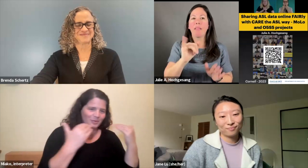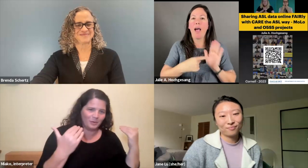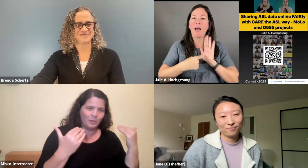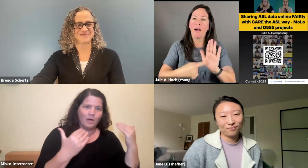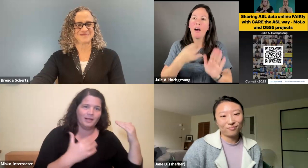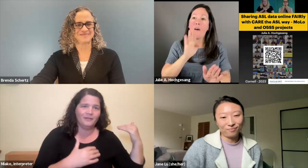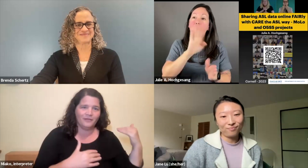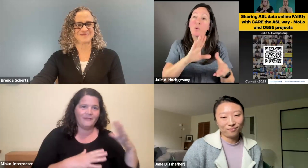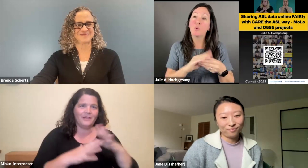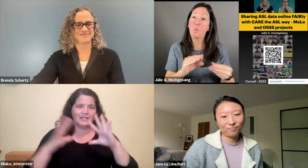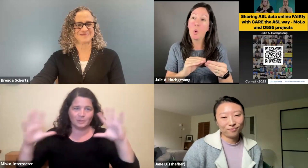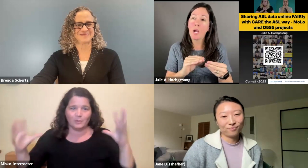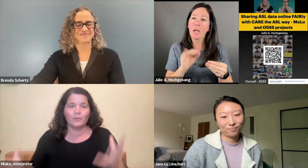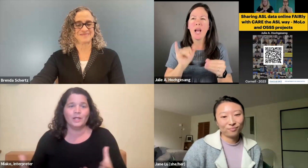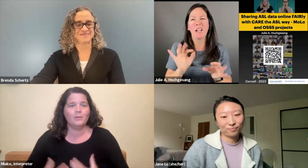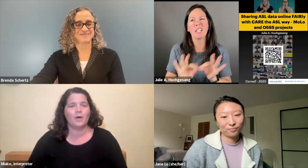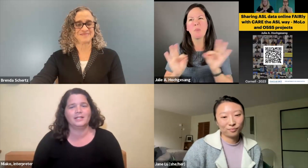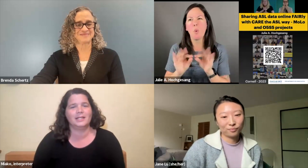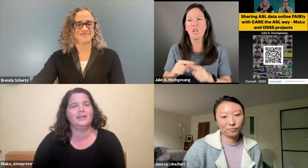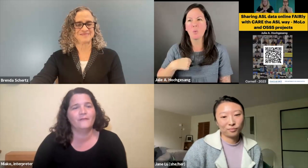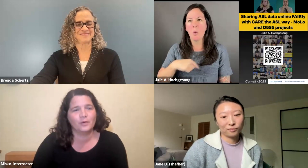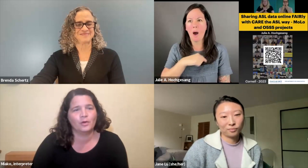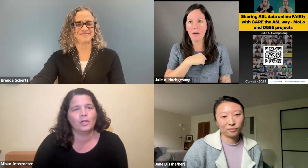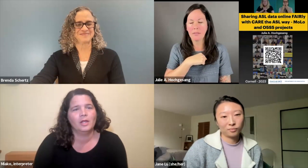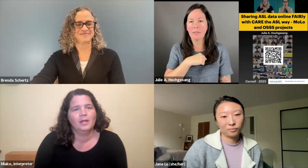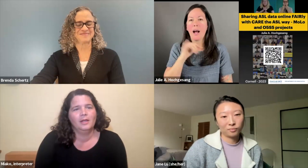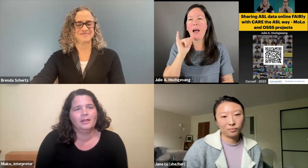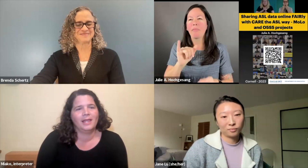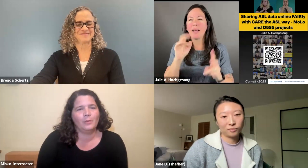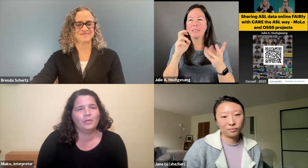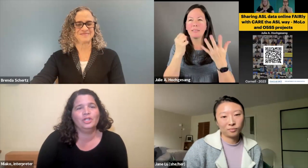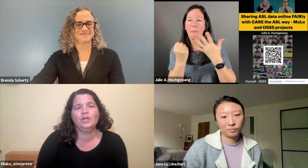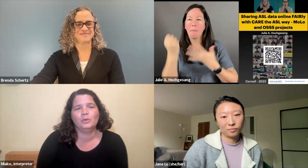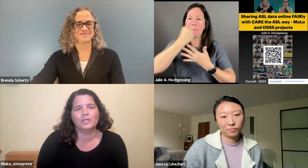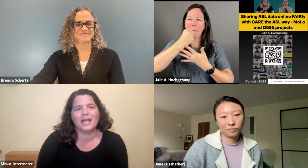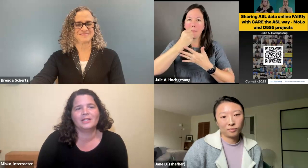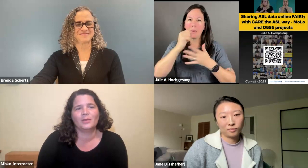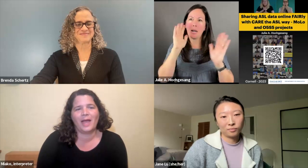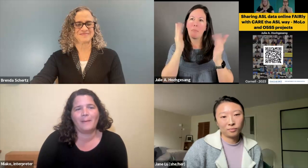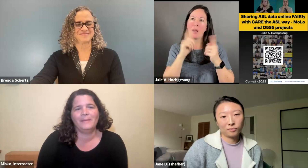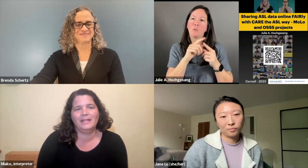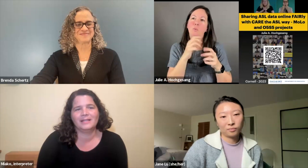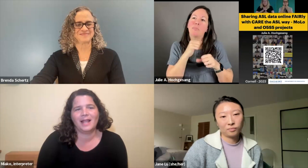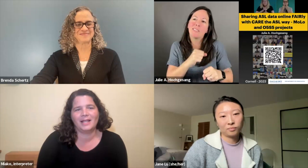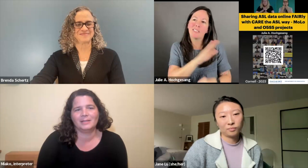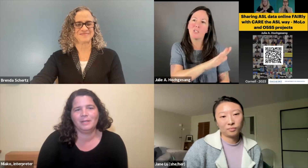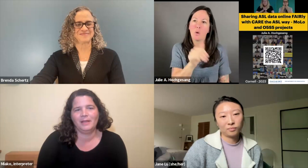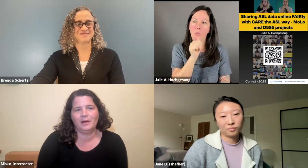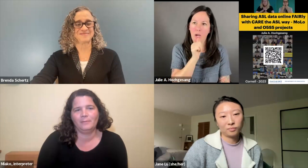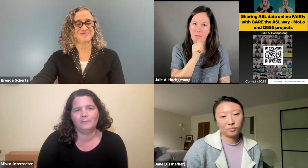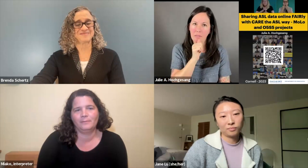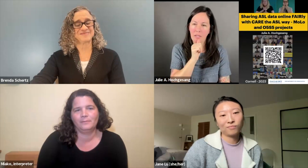where we wanted the flat faces we really want to see the full language use and so that means that has to be